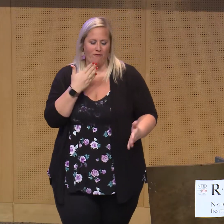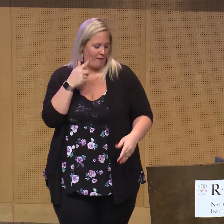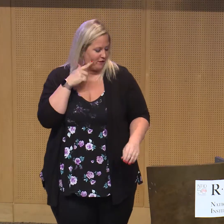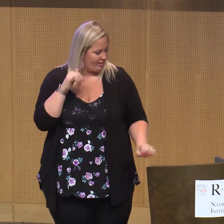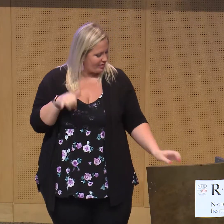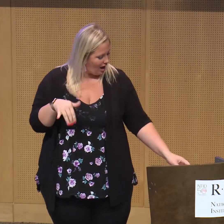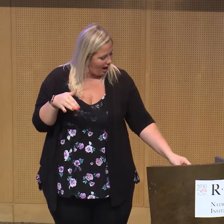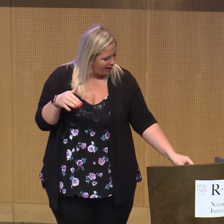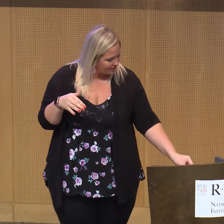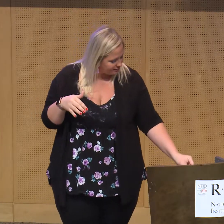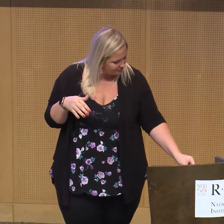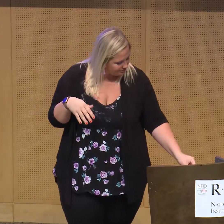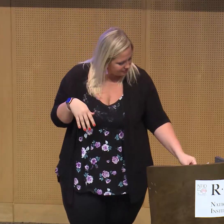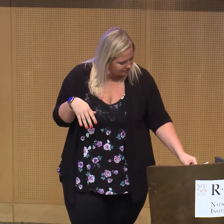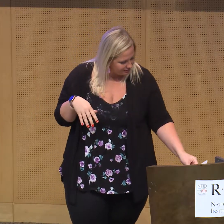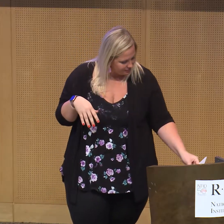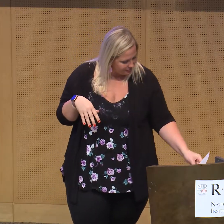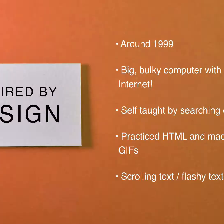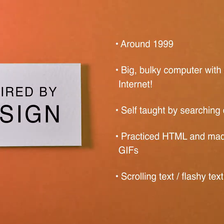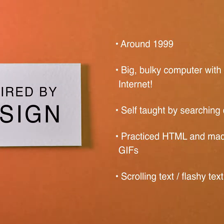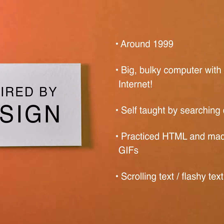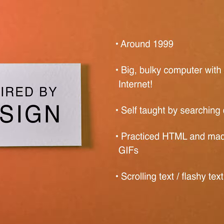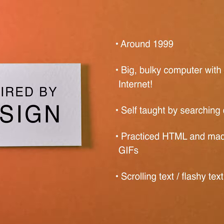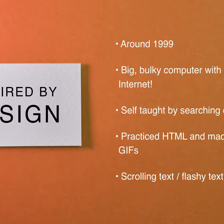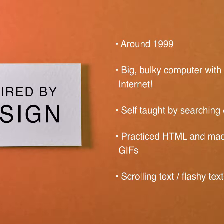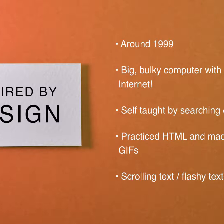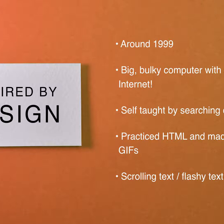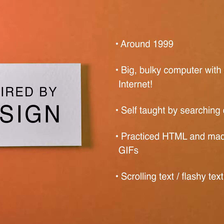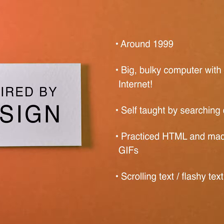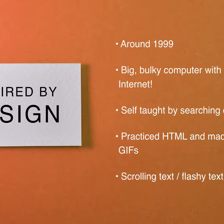try harder, and I'm really grateful for that attitude and encouragement.